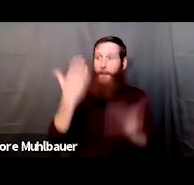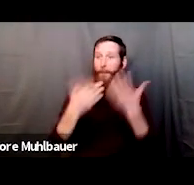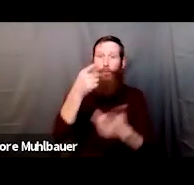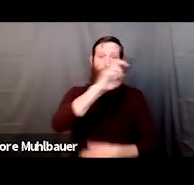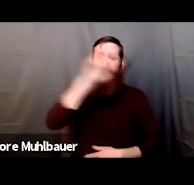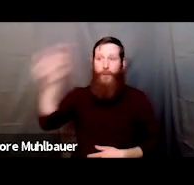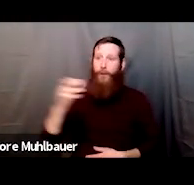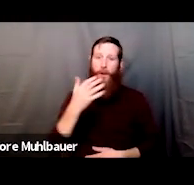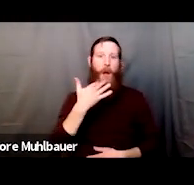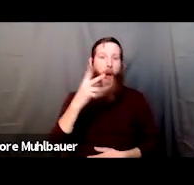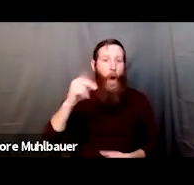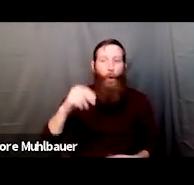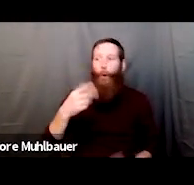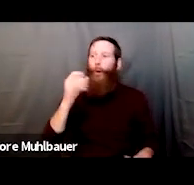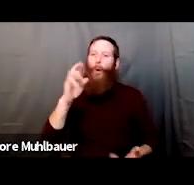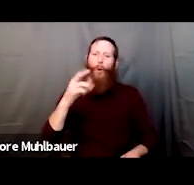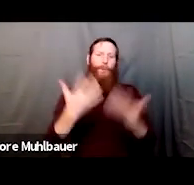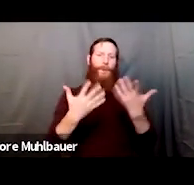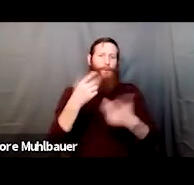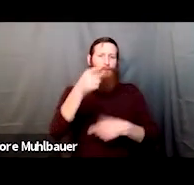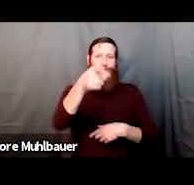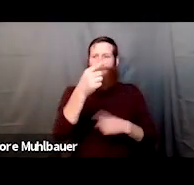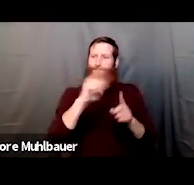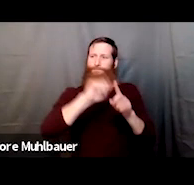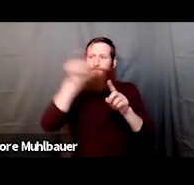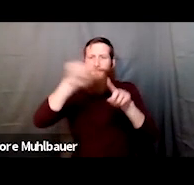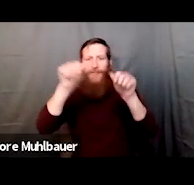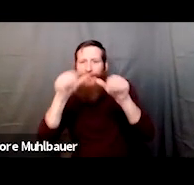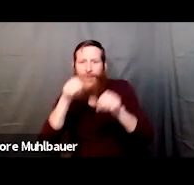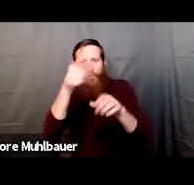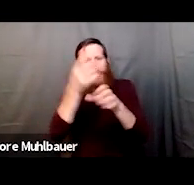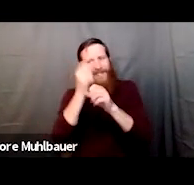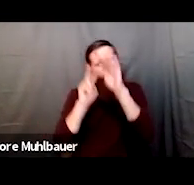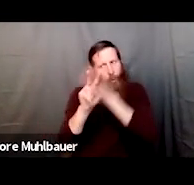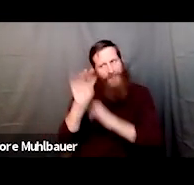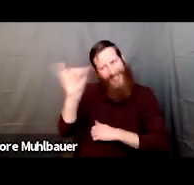And you can select the area you are going to and get the forecast for that zone.